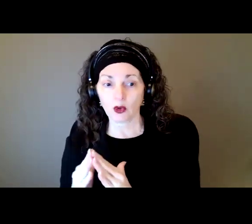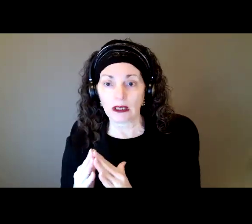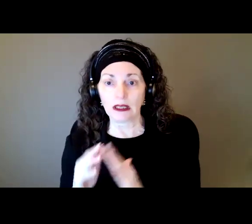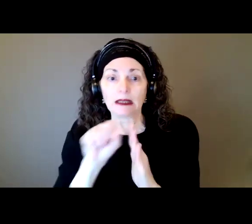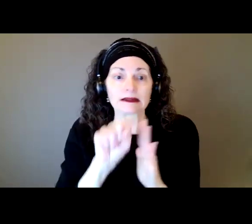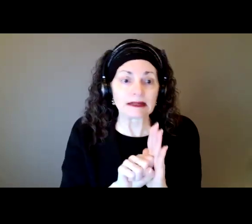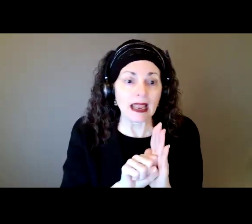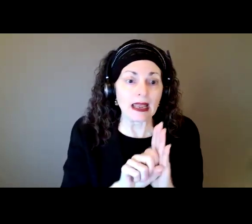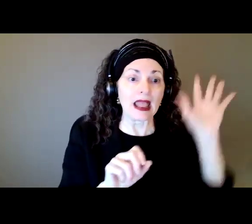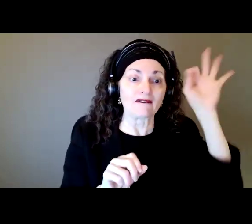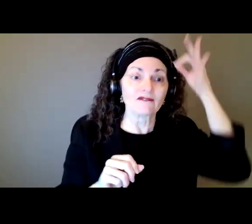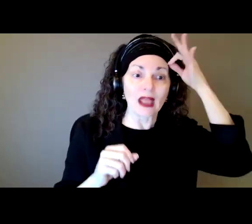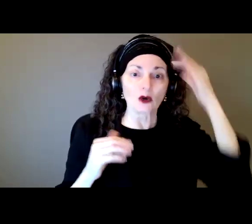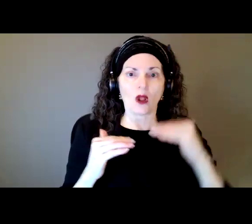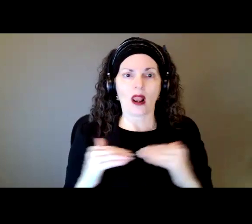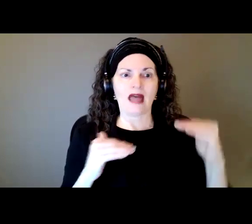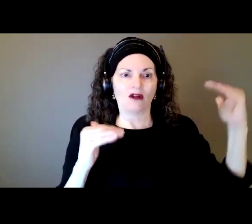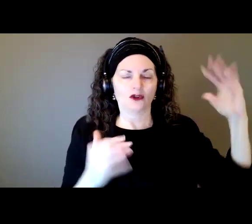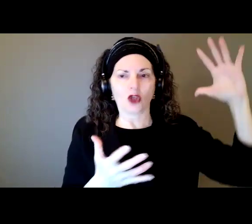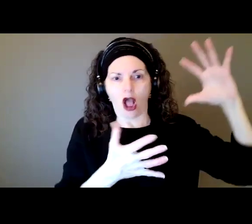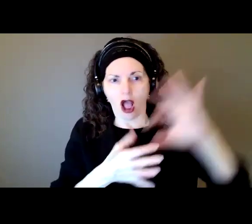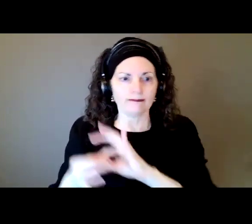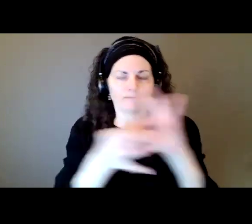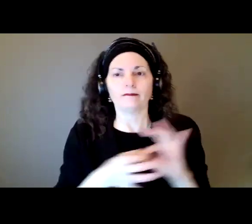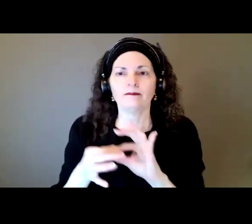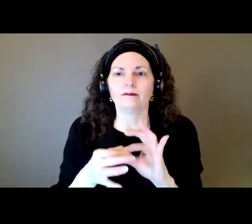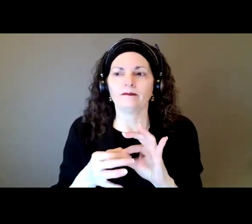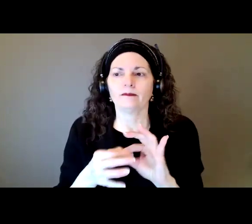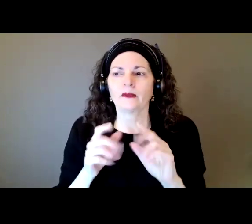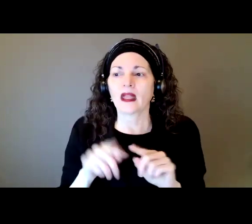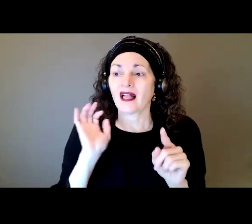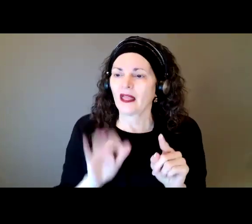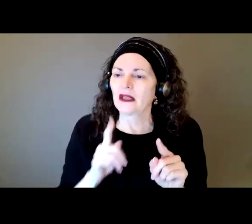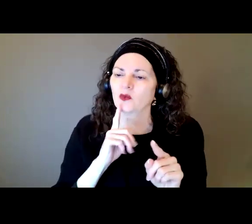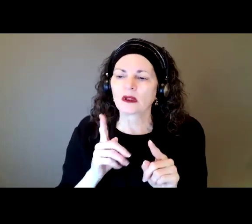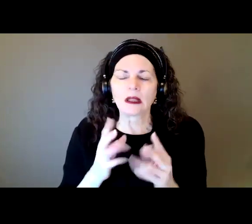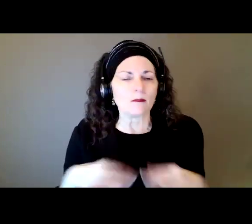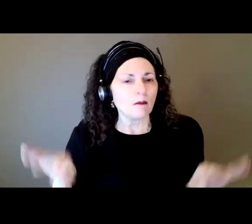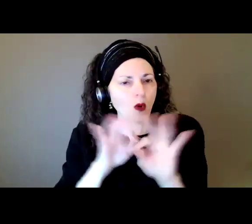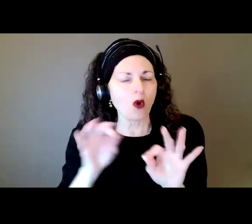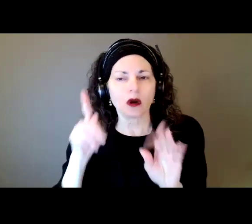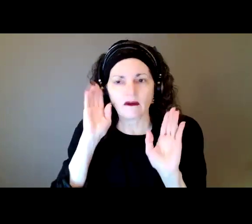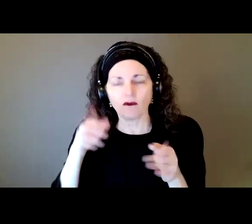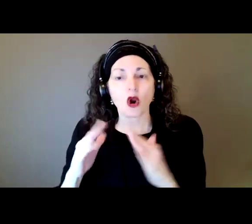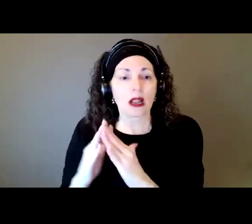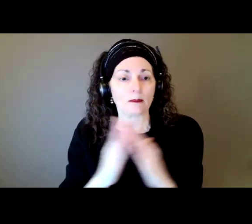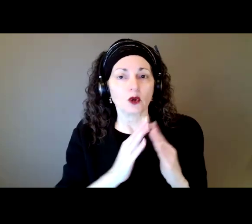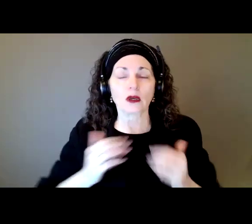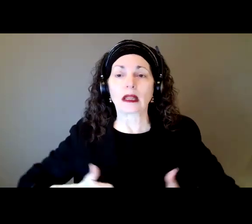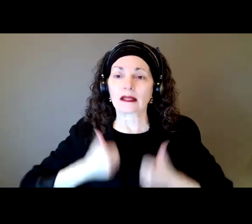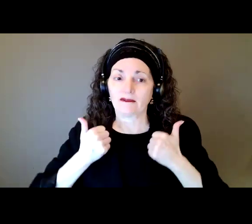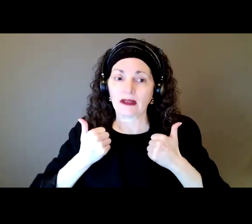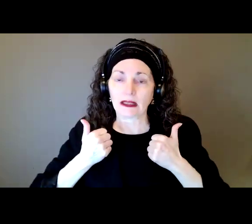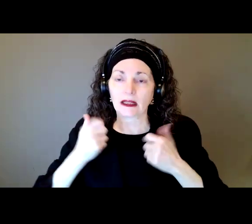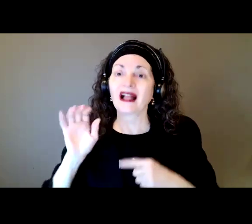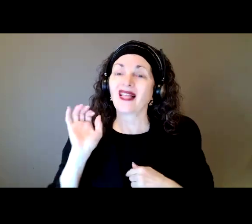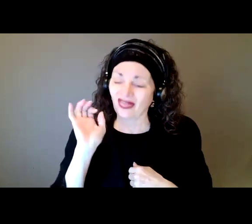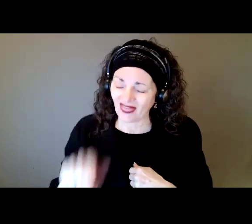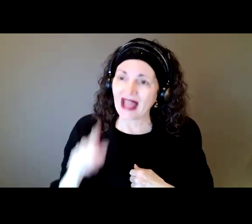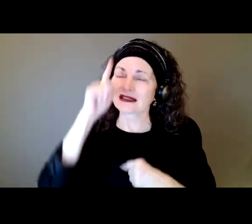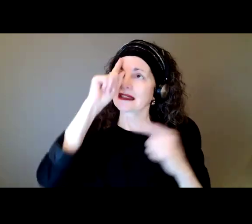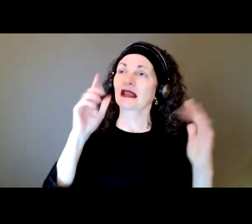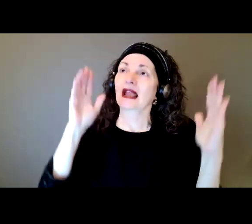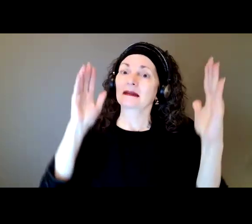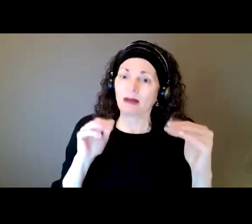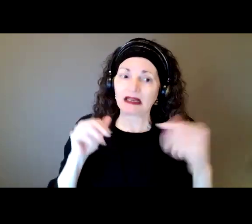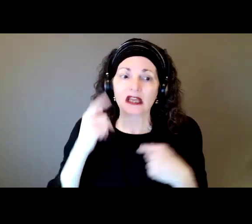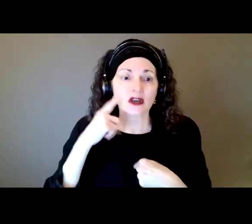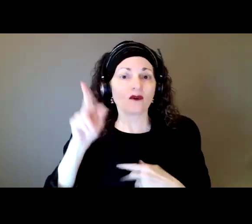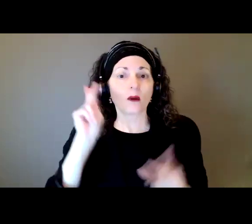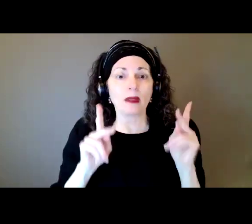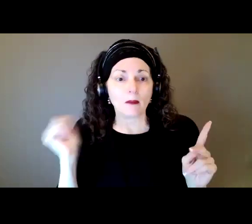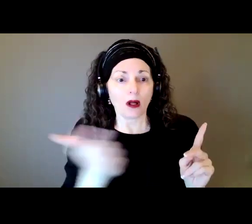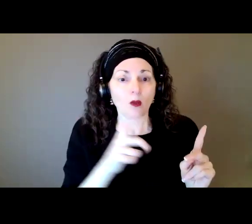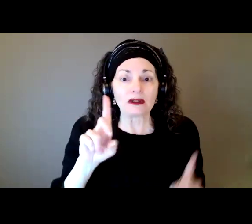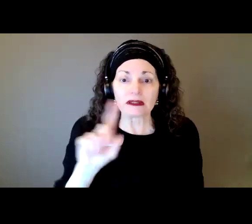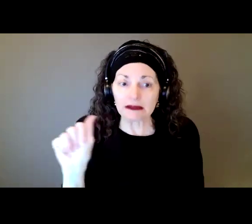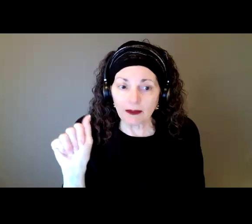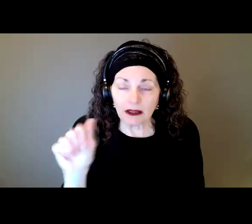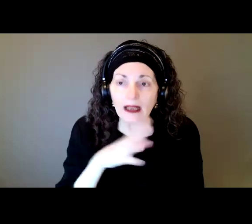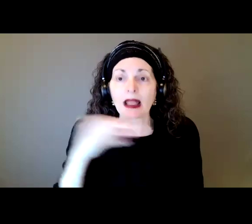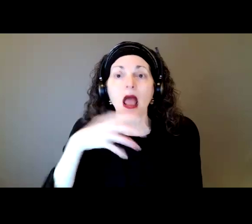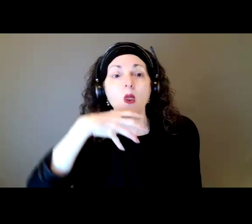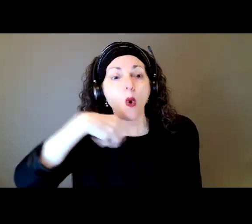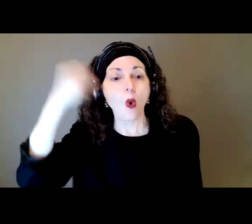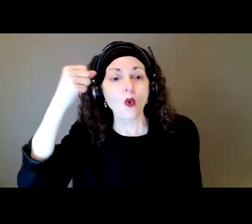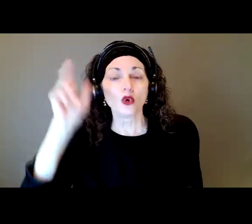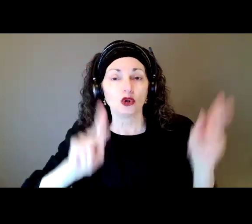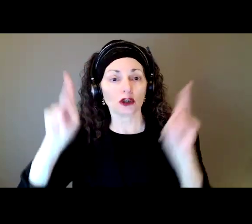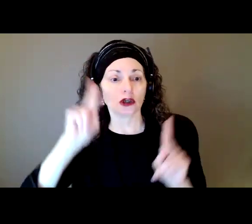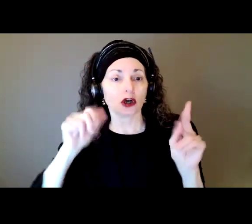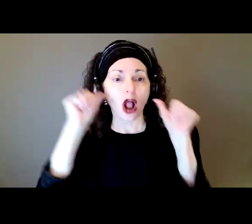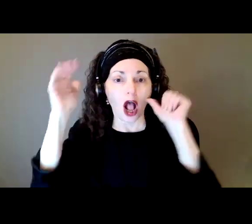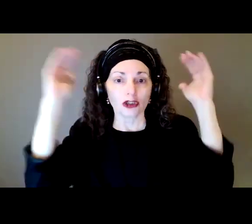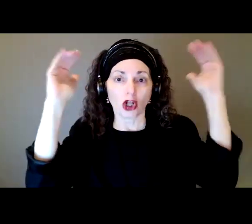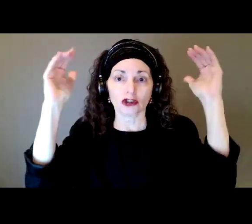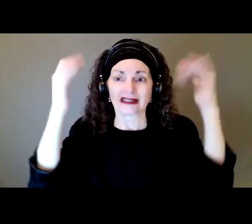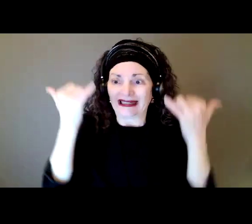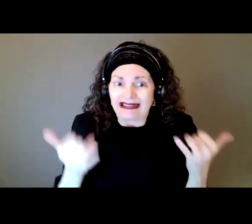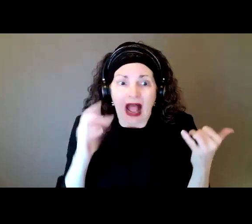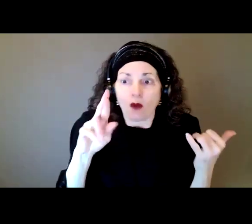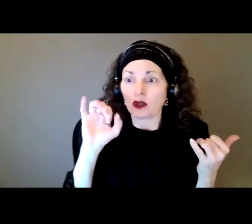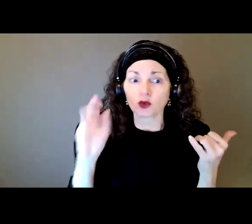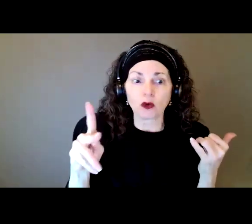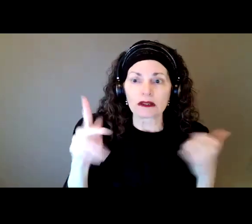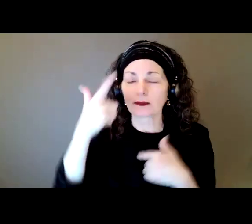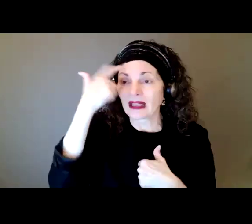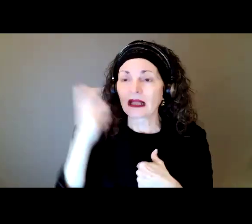The direct care workforce is central to community living and the decades of progress that have made community living the expectation for people with disabilities and older adults, and that is now being put at risk by the direct care workforce crisis.